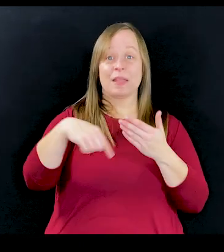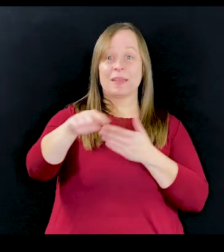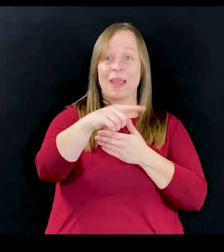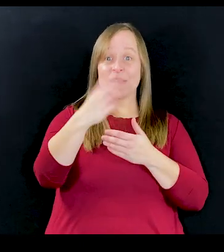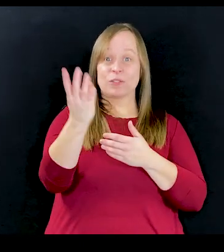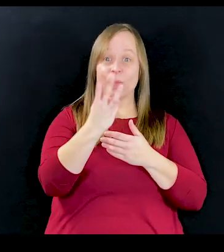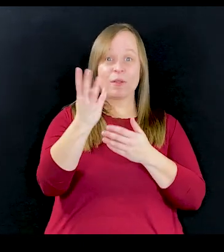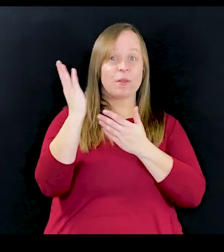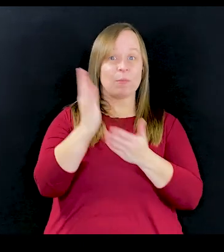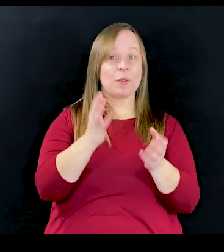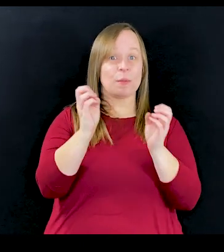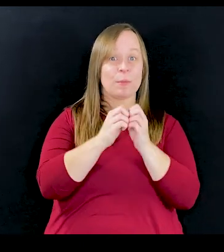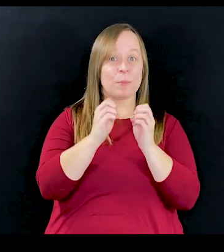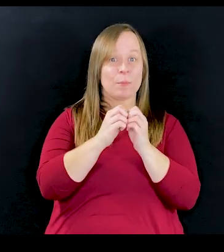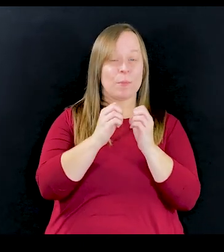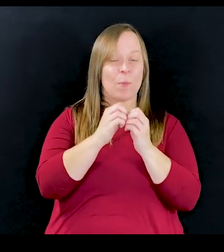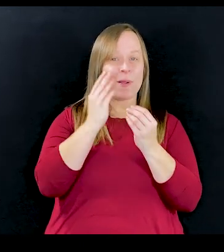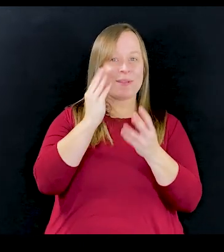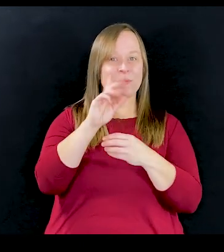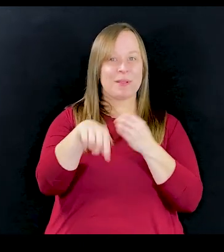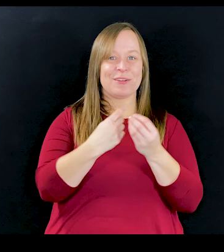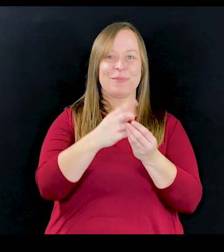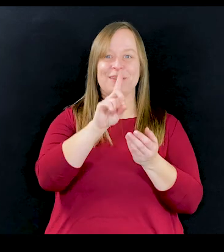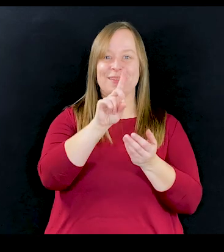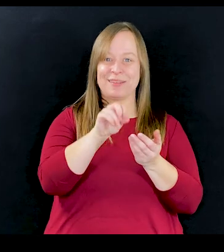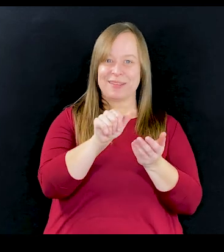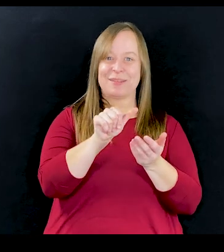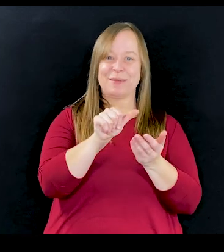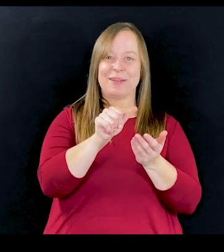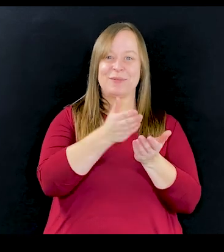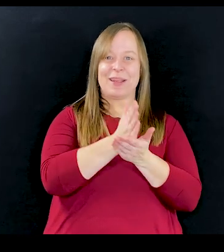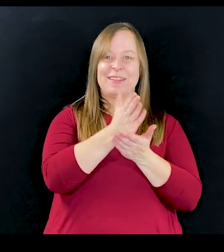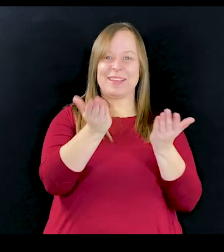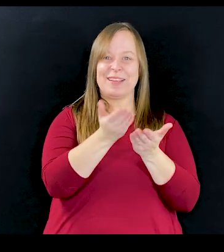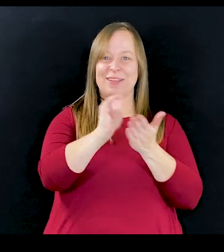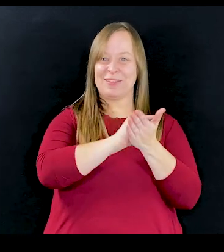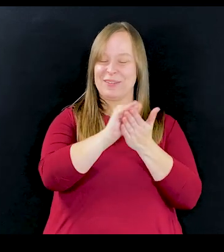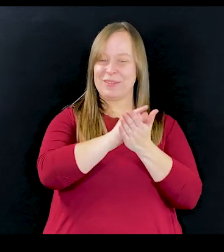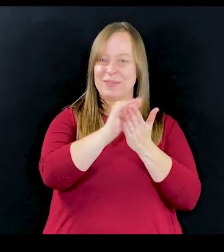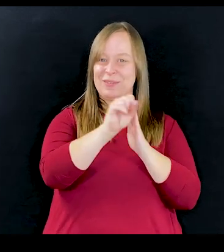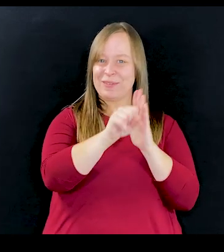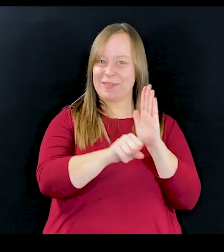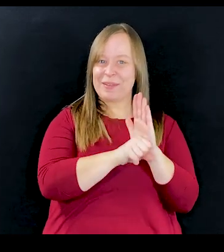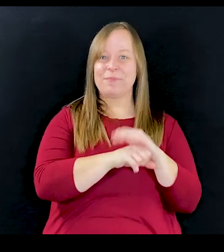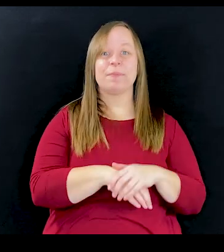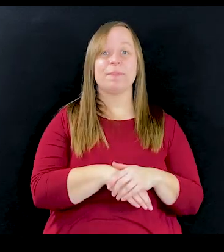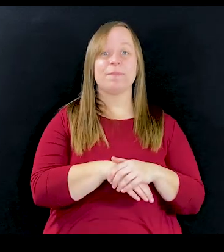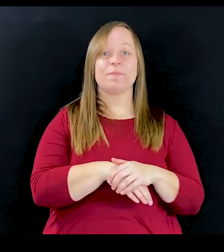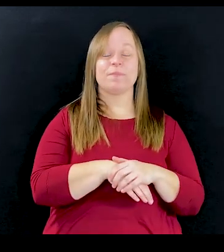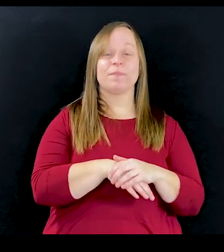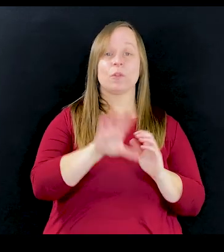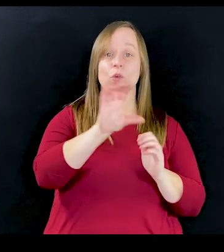Tune in next Wednesday, where we'll bring you more information on disability rights in the state of New York.